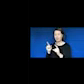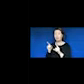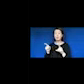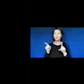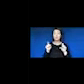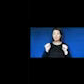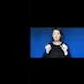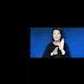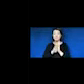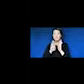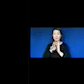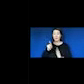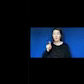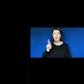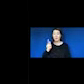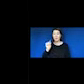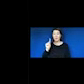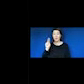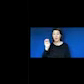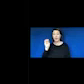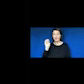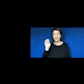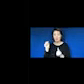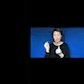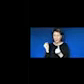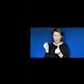It brings together everything that you have learned about the individual during the discovery